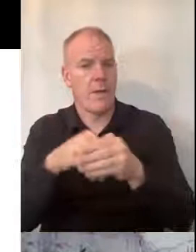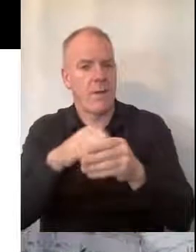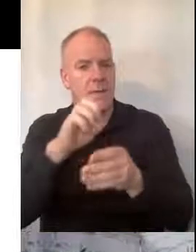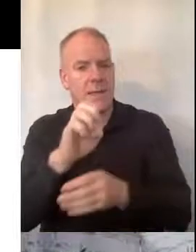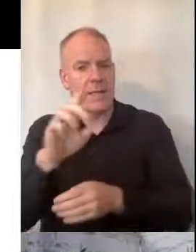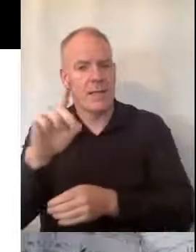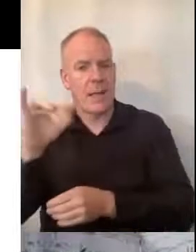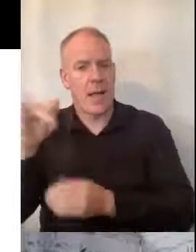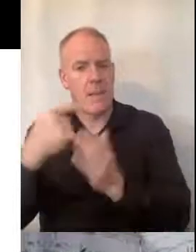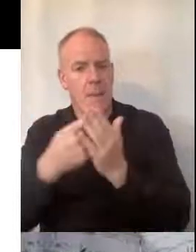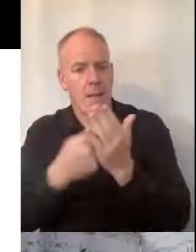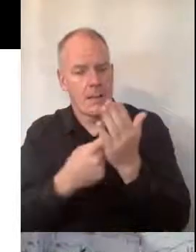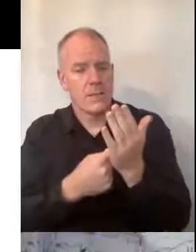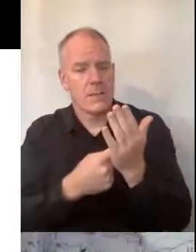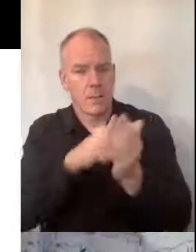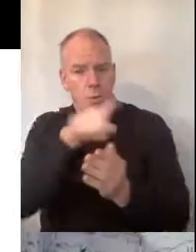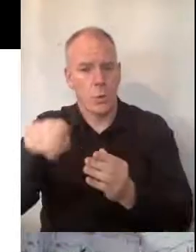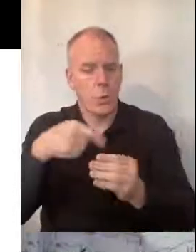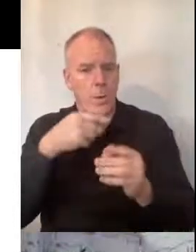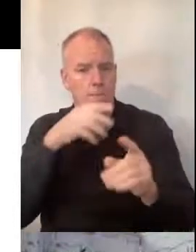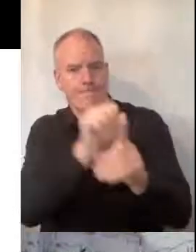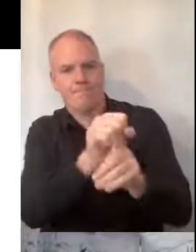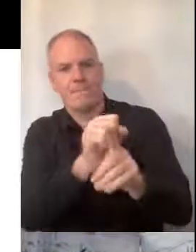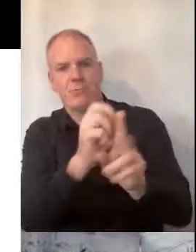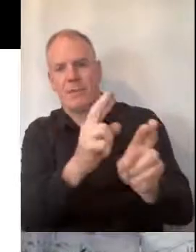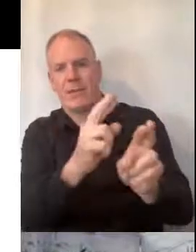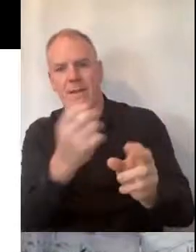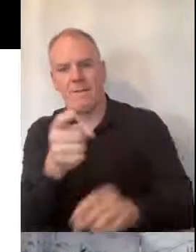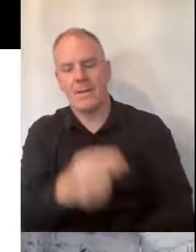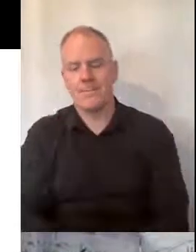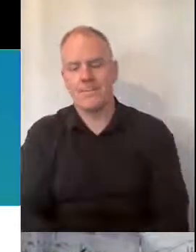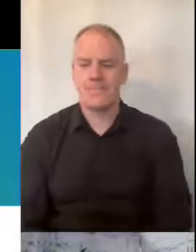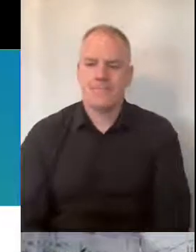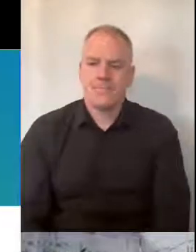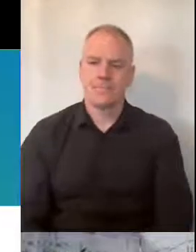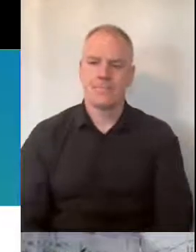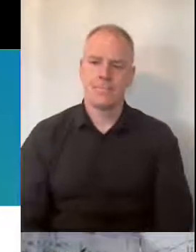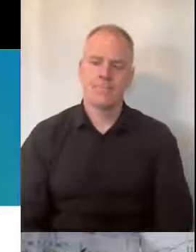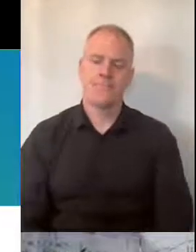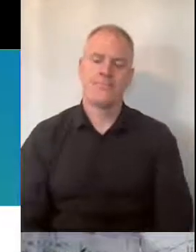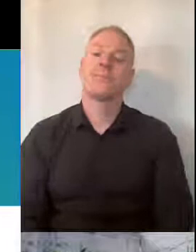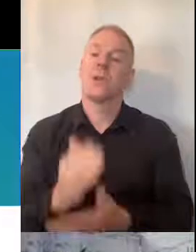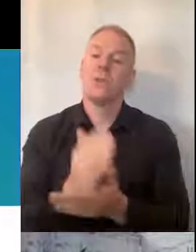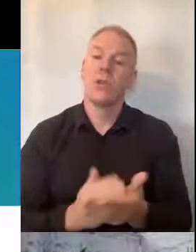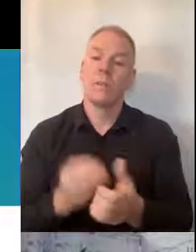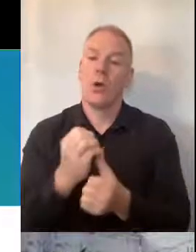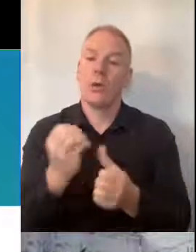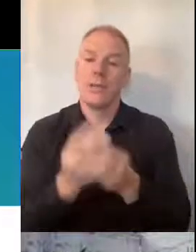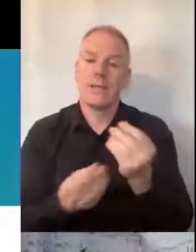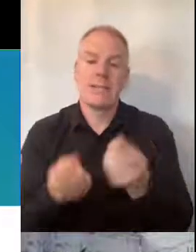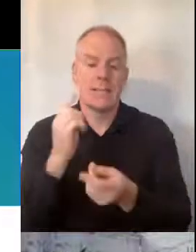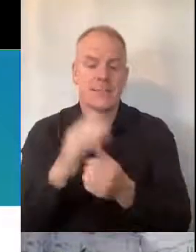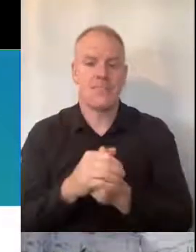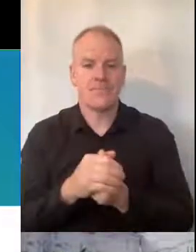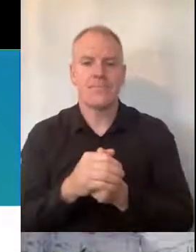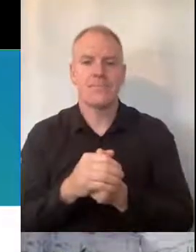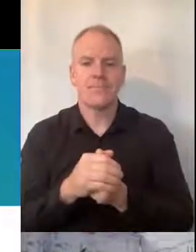so you probably will identify some of these already, so some of the things that we've done, we've taken small steps